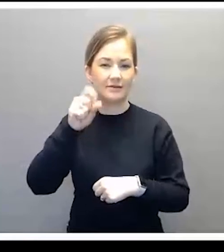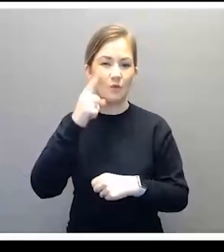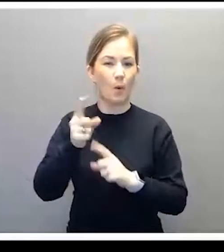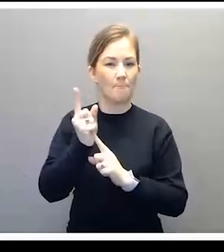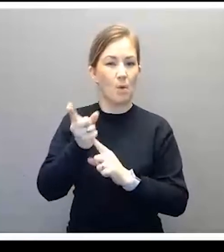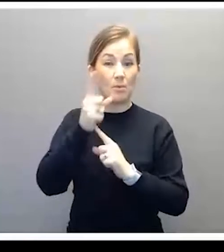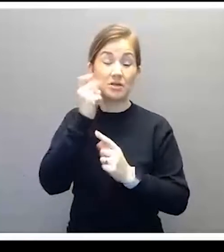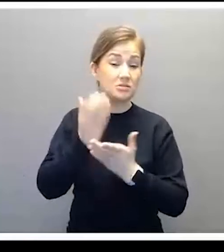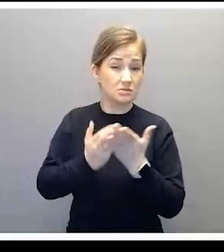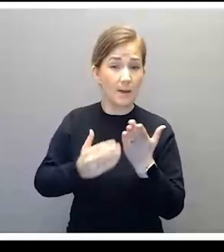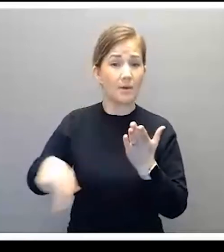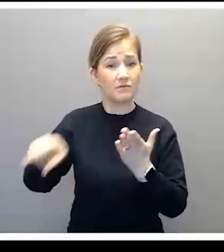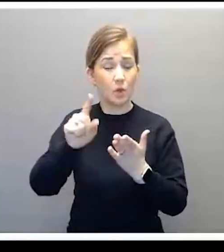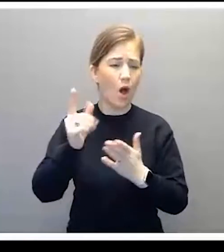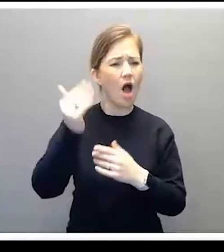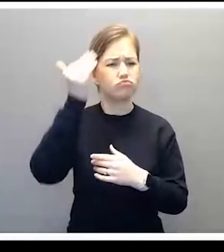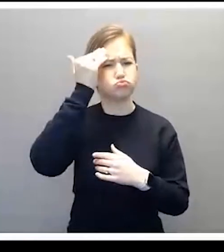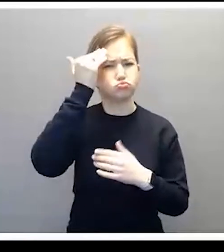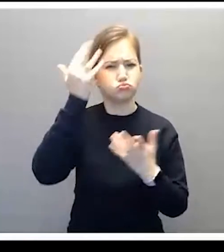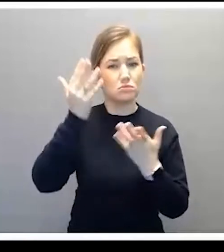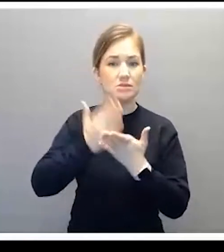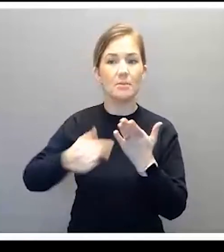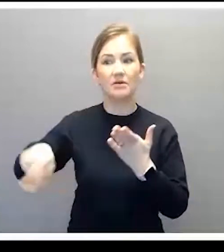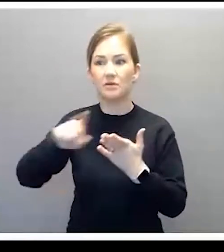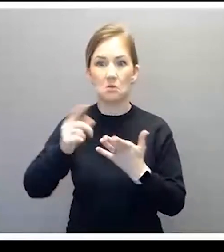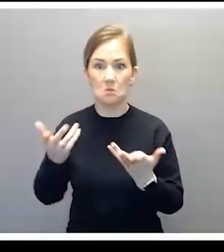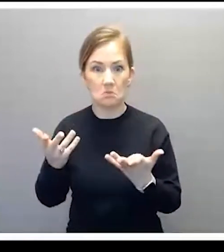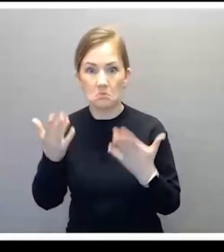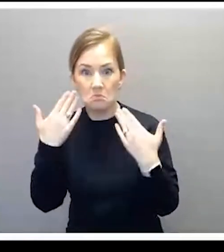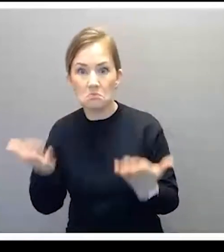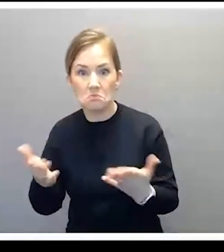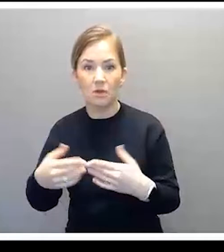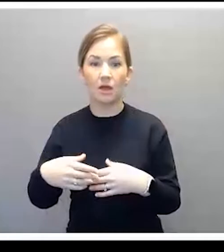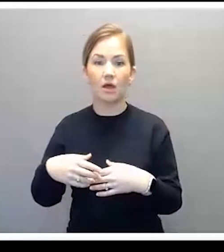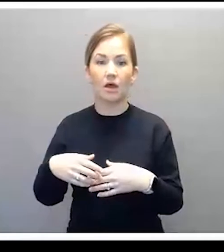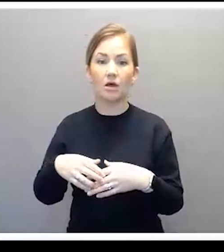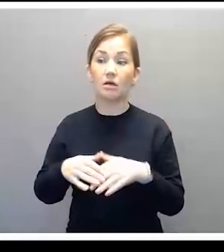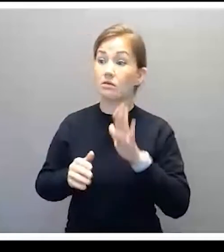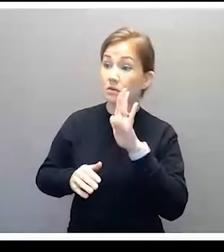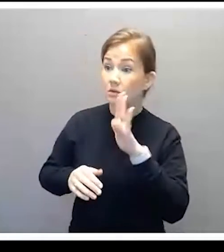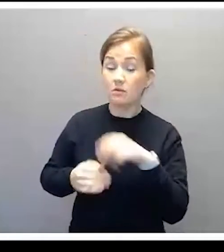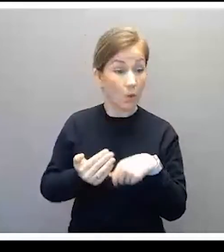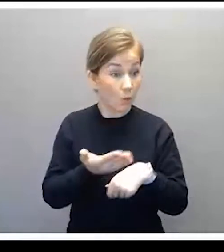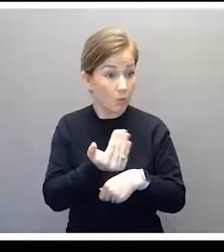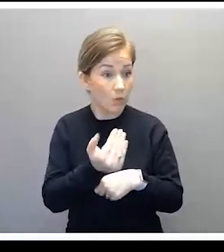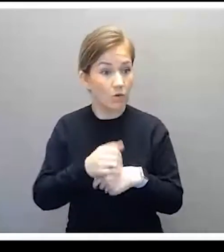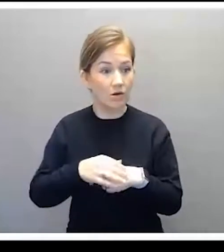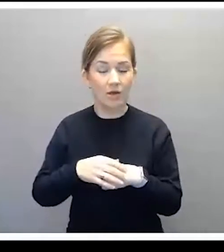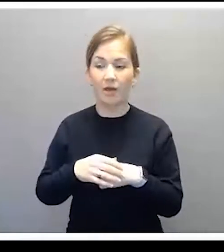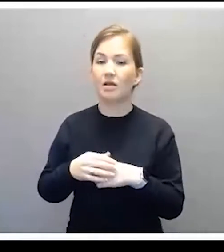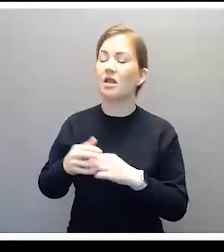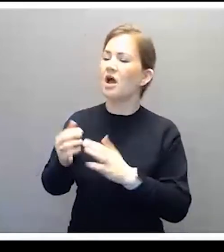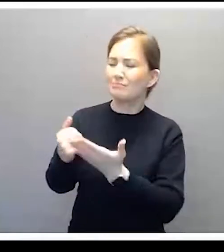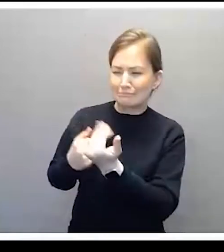because some of you may be very familiar with it, some of you might not be familiar with it. So EMS is, oh, go ahead.